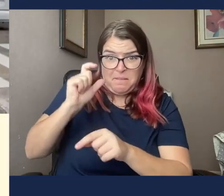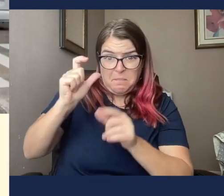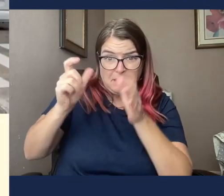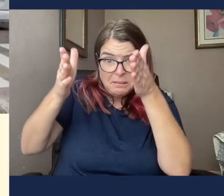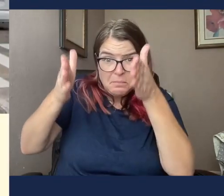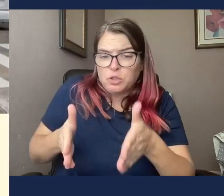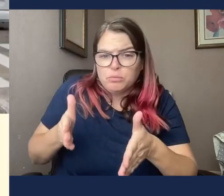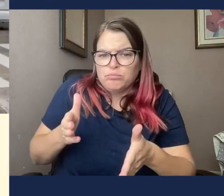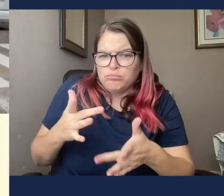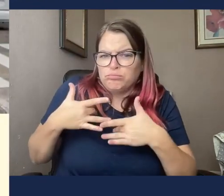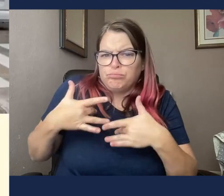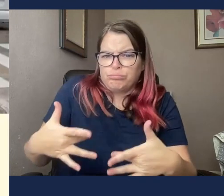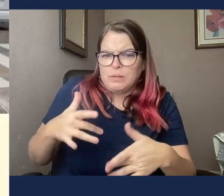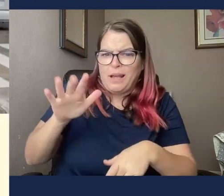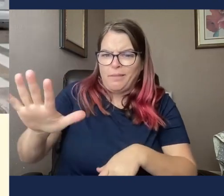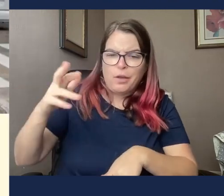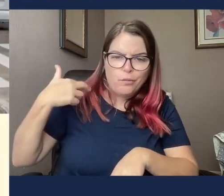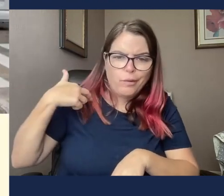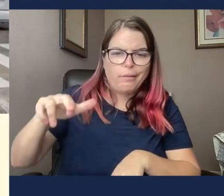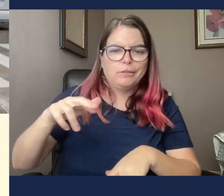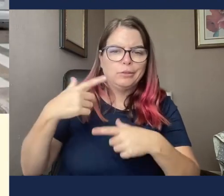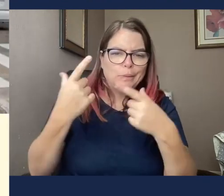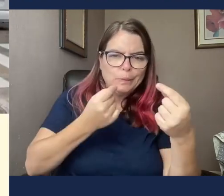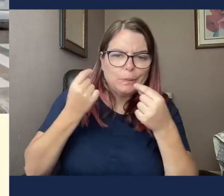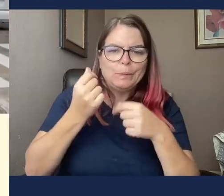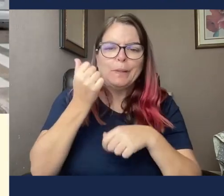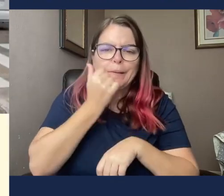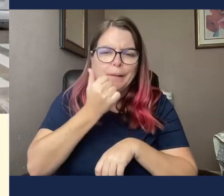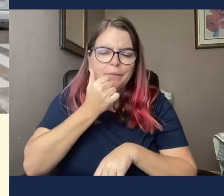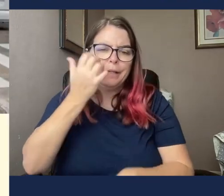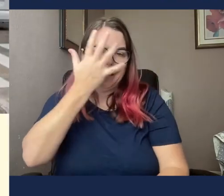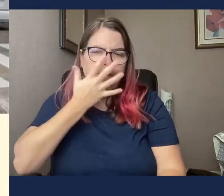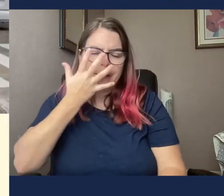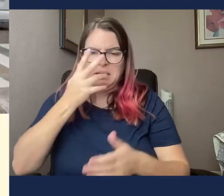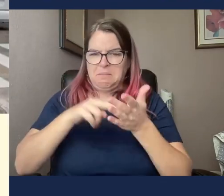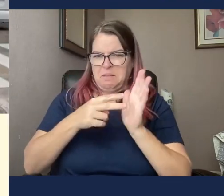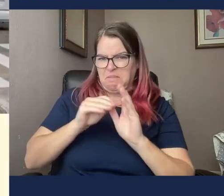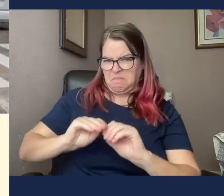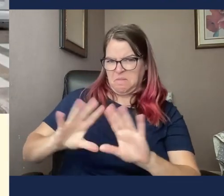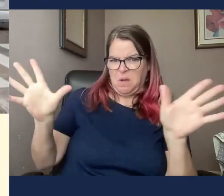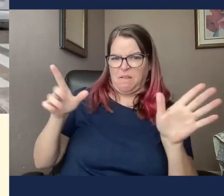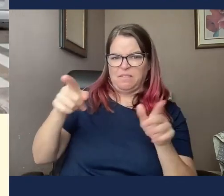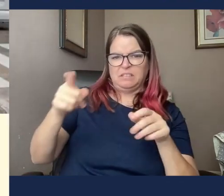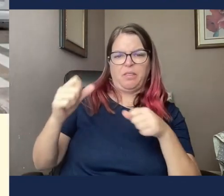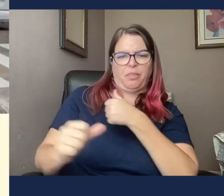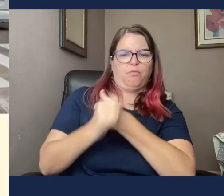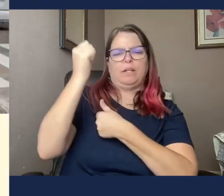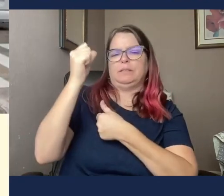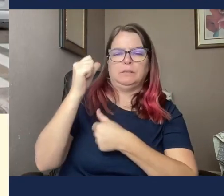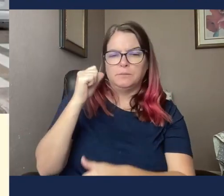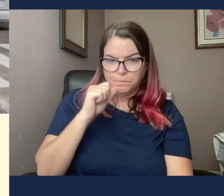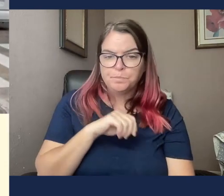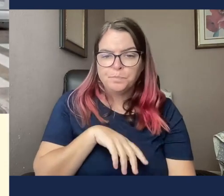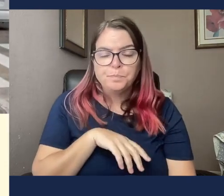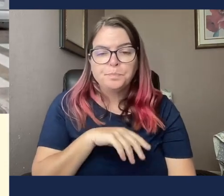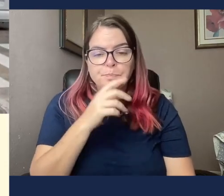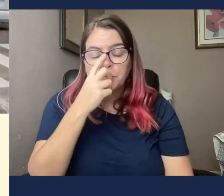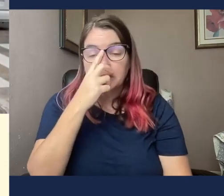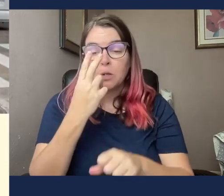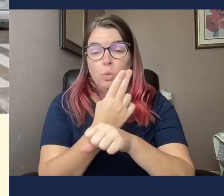a religion of violence, therefore Muslims have a protensity toward violence. And